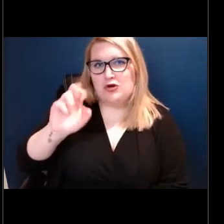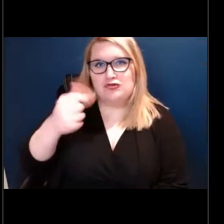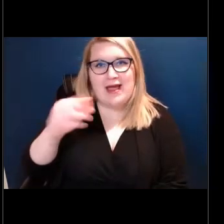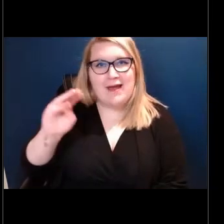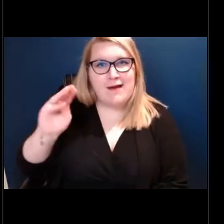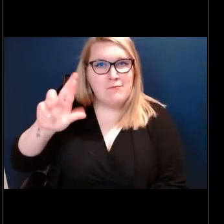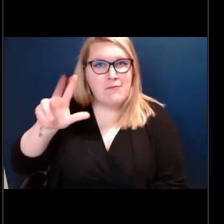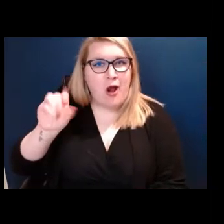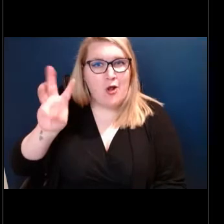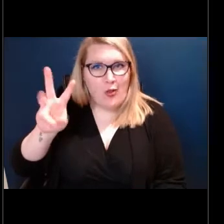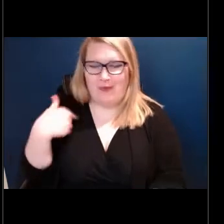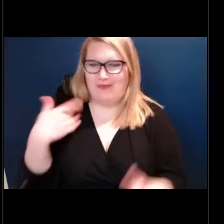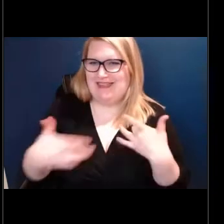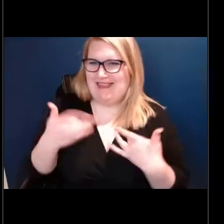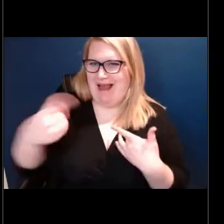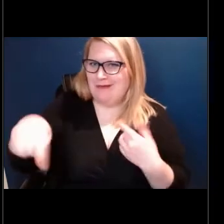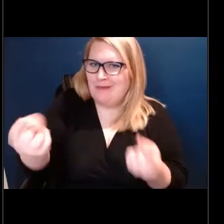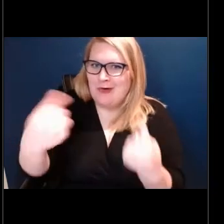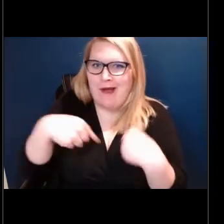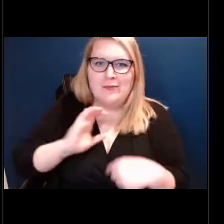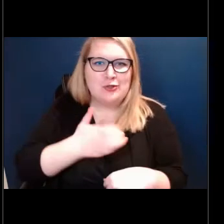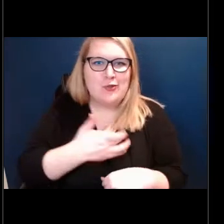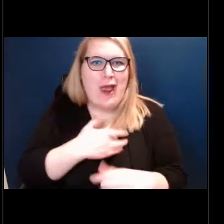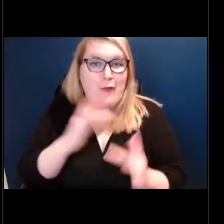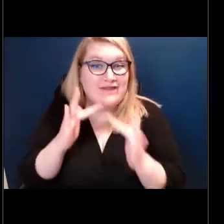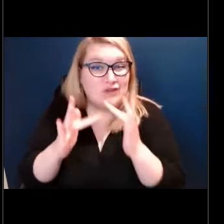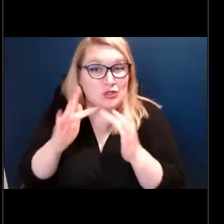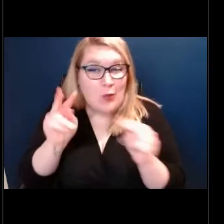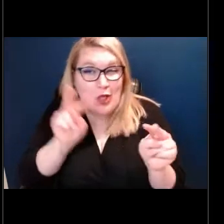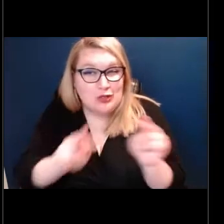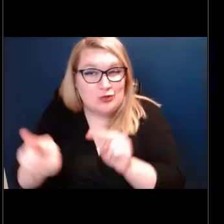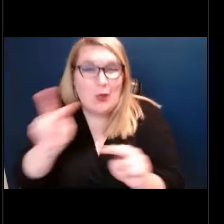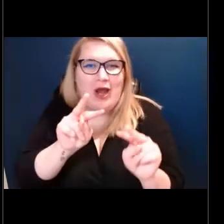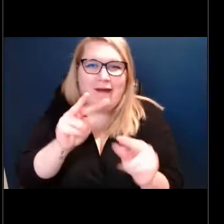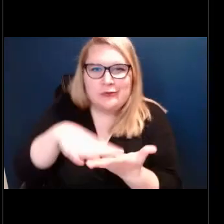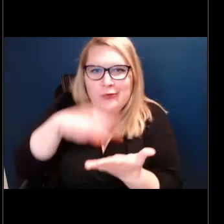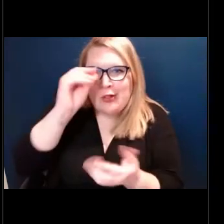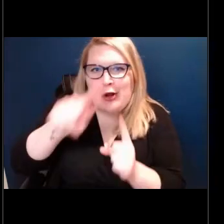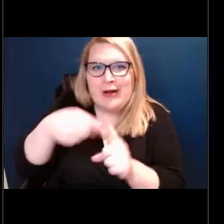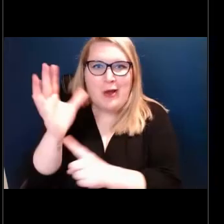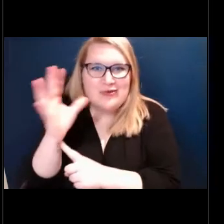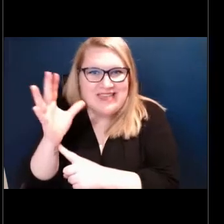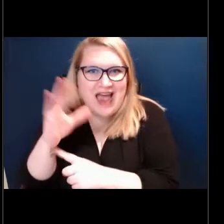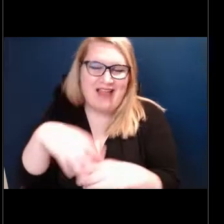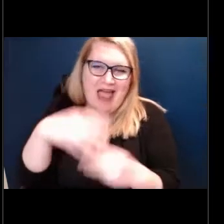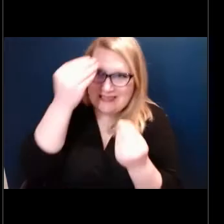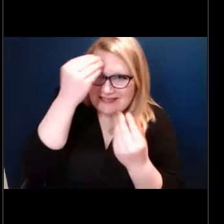to have you attend our virtual tour to learn more about satellites and the data and the services they provide.